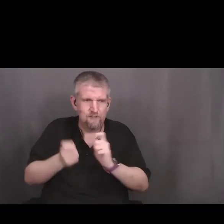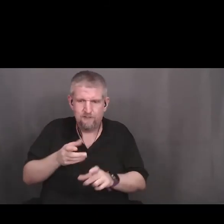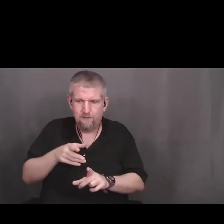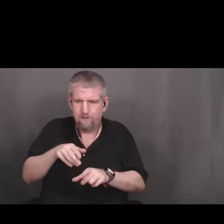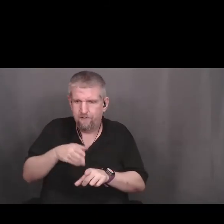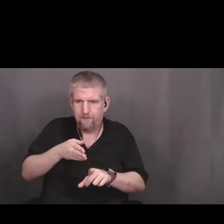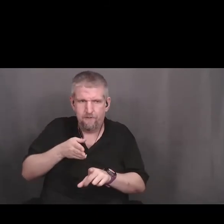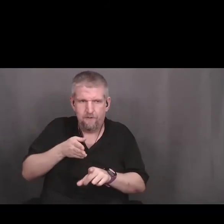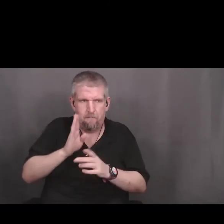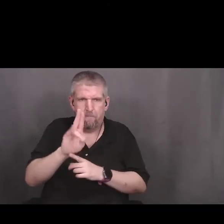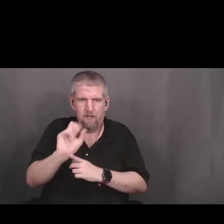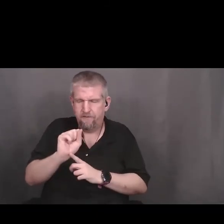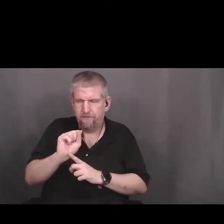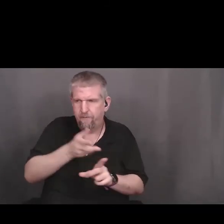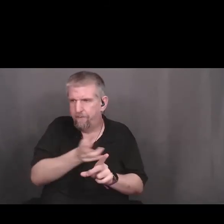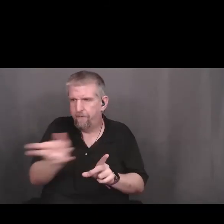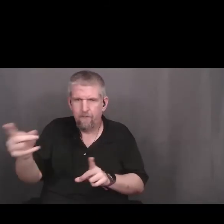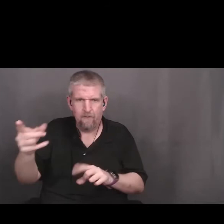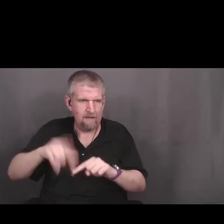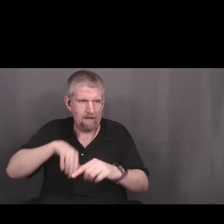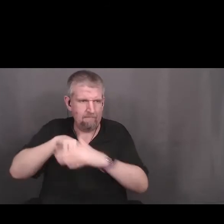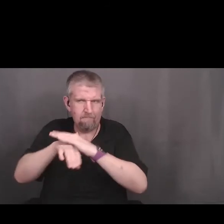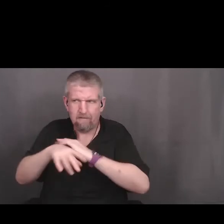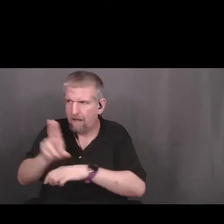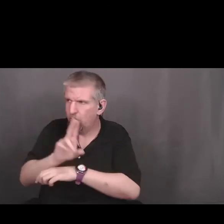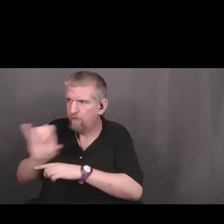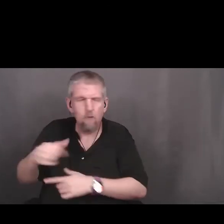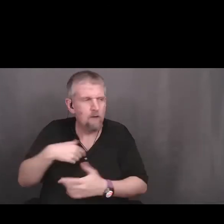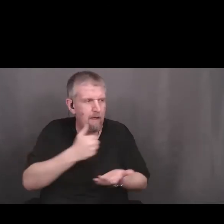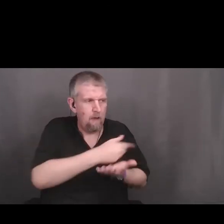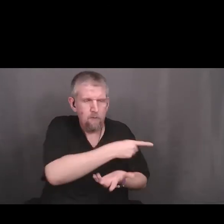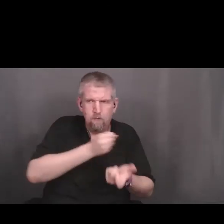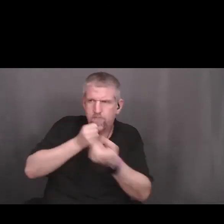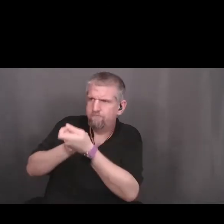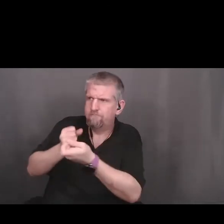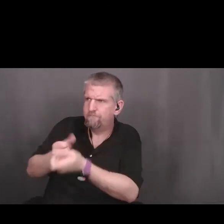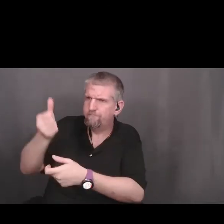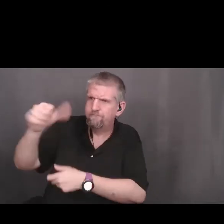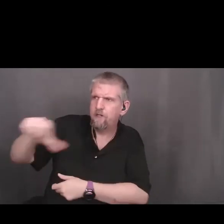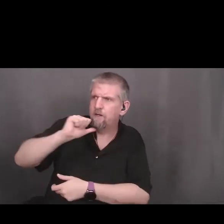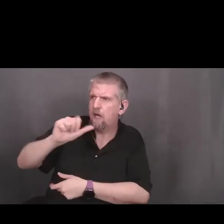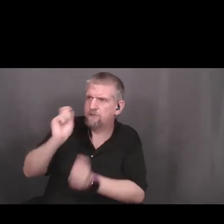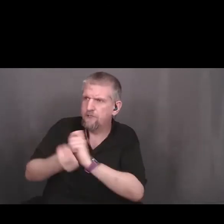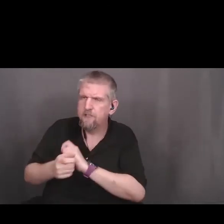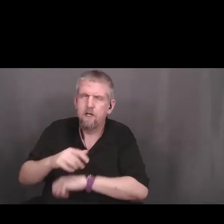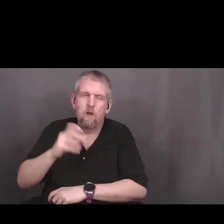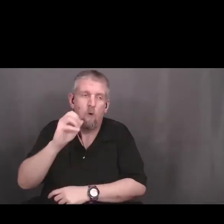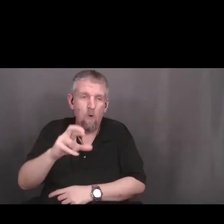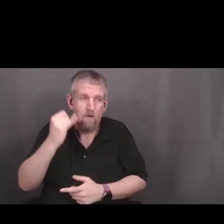is no longer accessible, we can help advocate against that and if you are having issues receiving parallel transit,